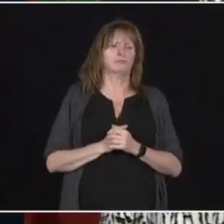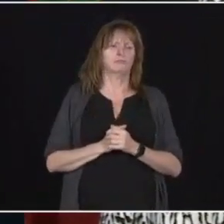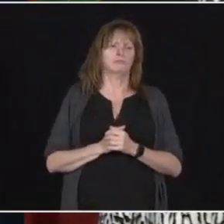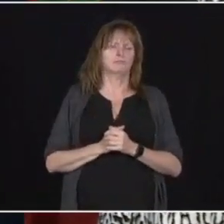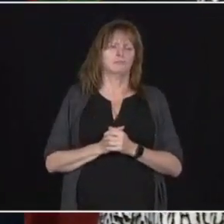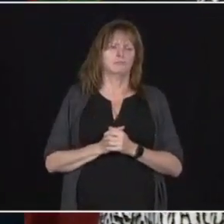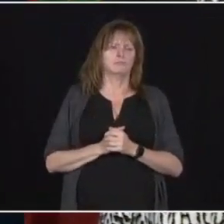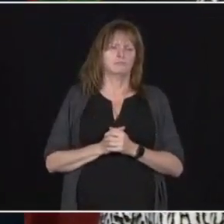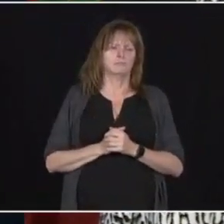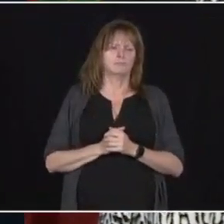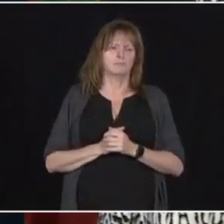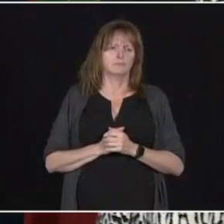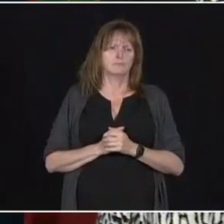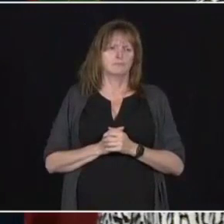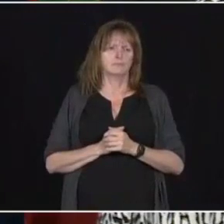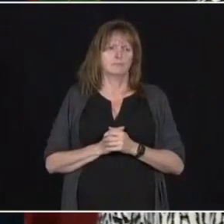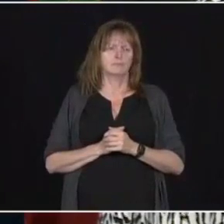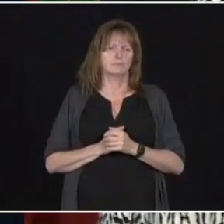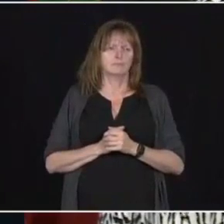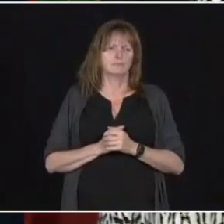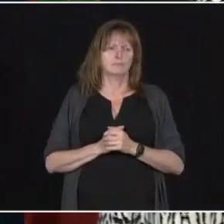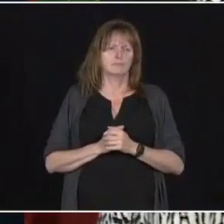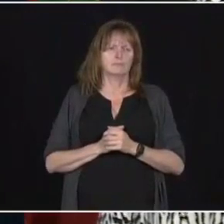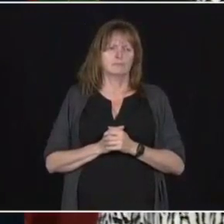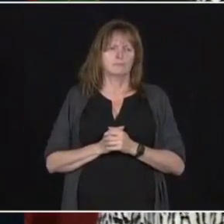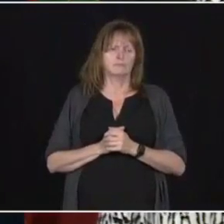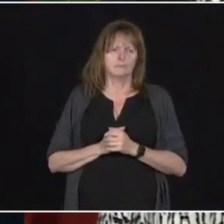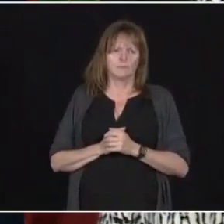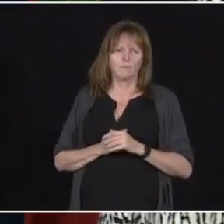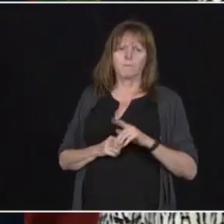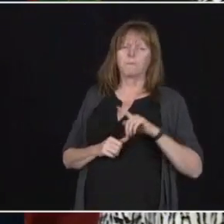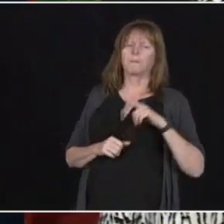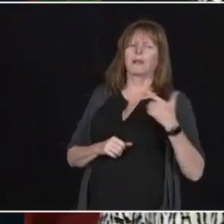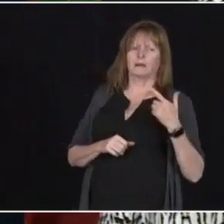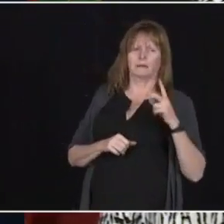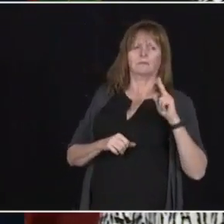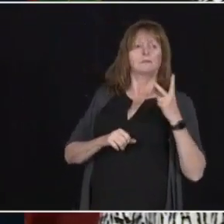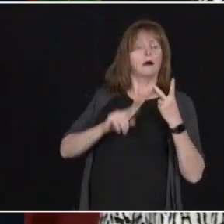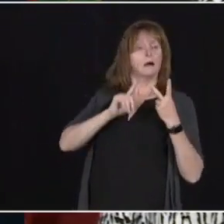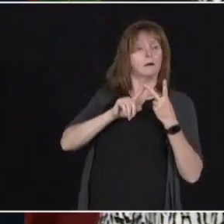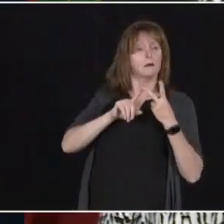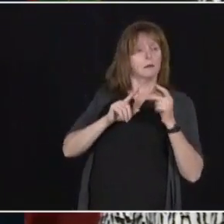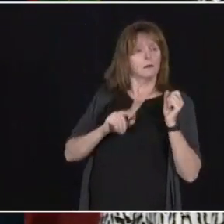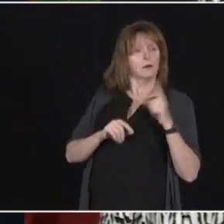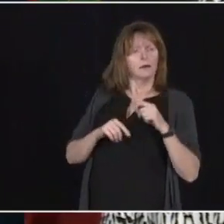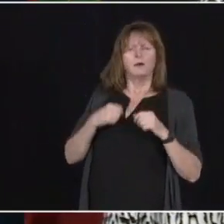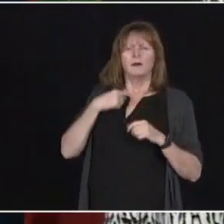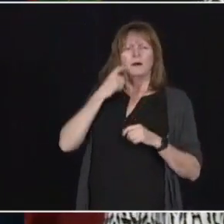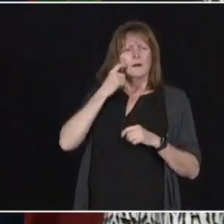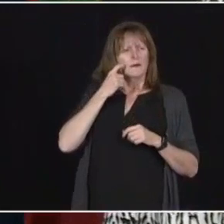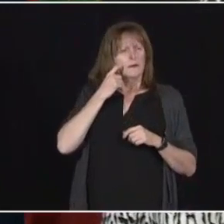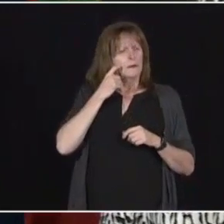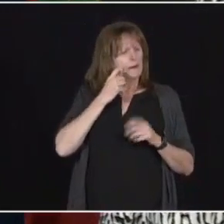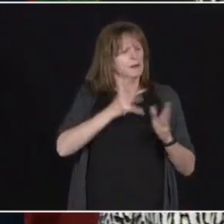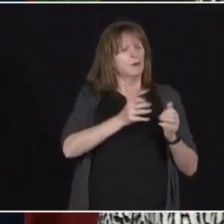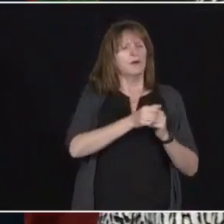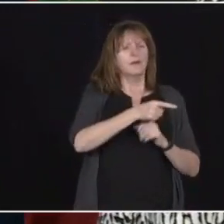getting stronger and stronger and stronger. In all areas. Follow-up. I spoke with an epidemiologist who said that you know, this pandemic